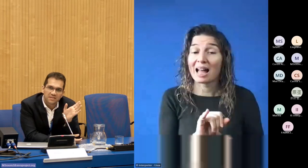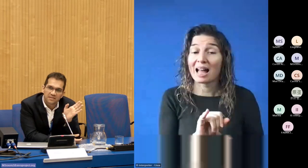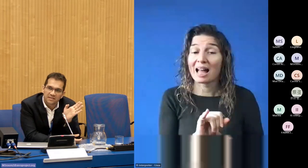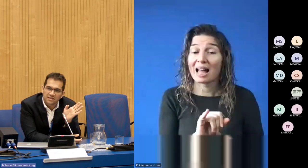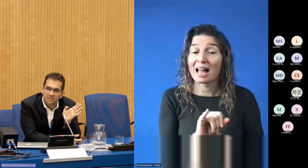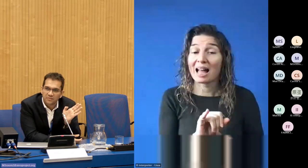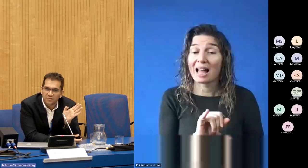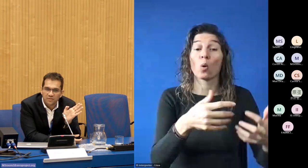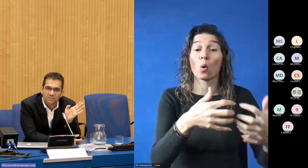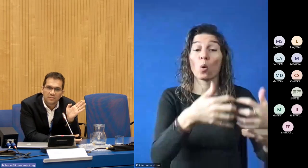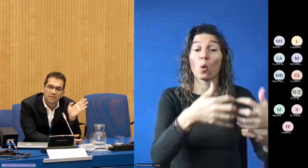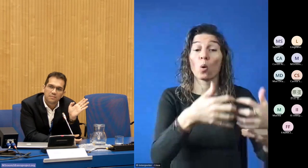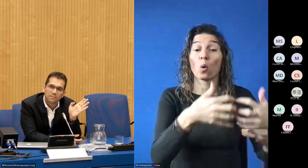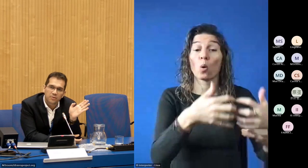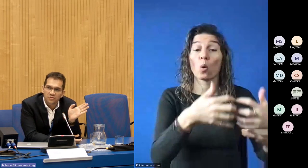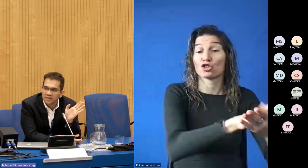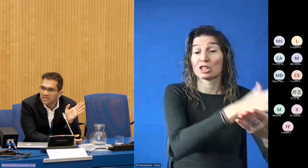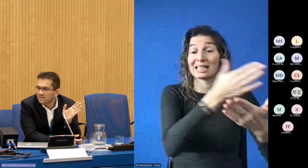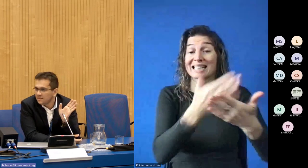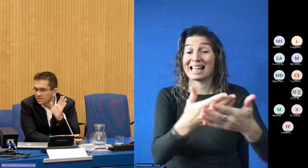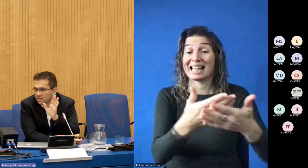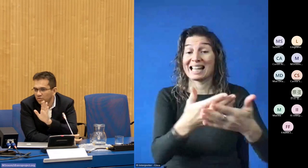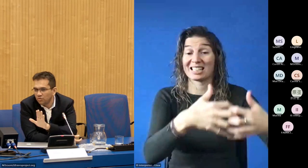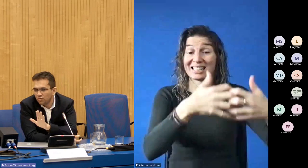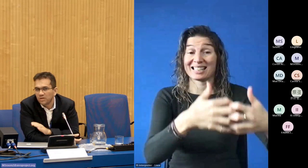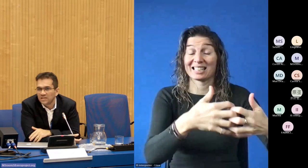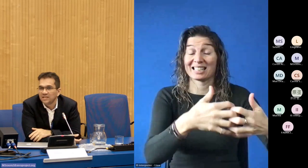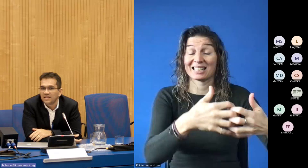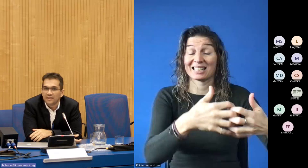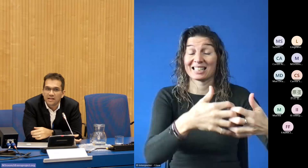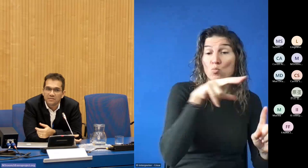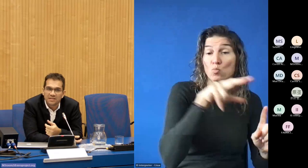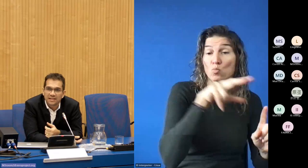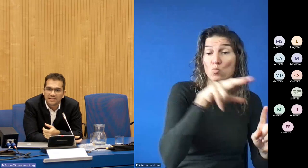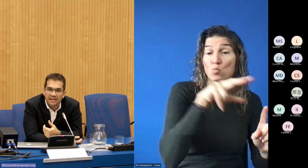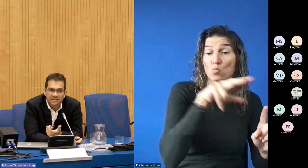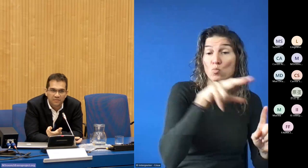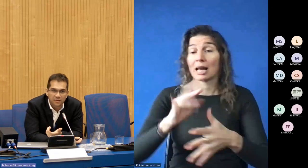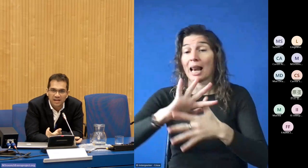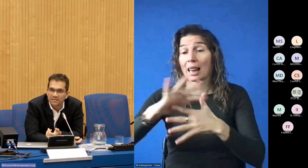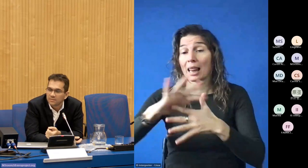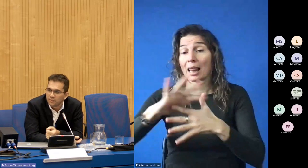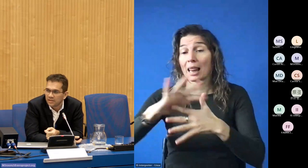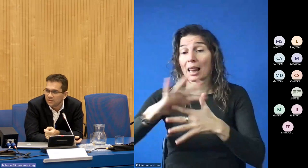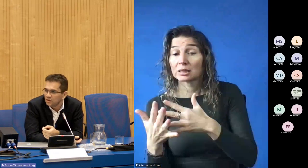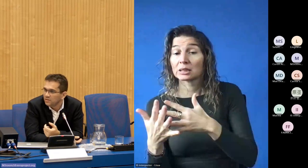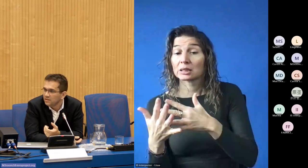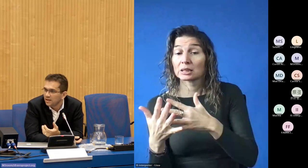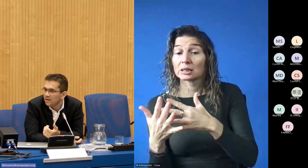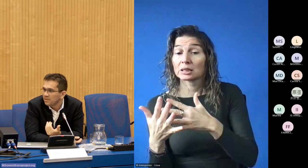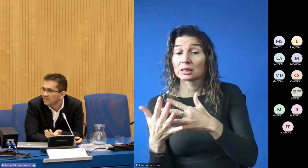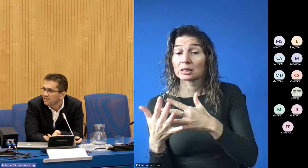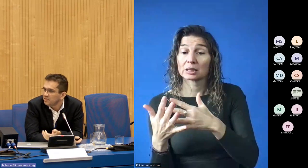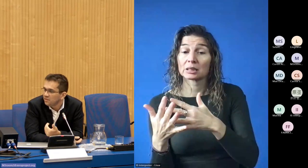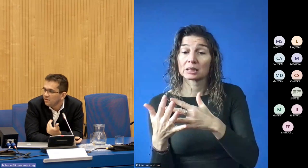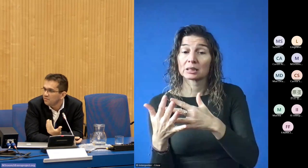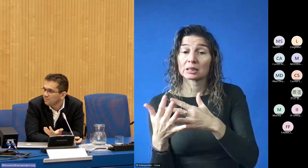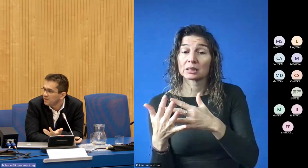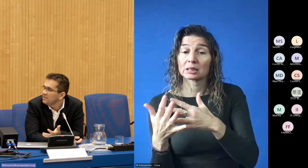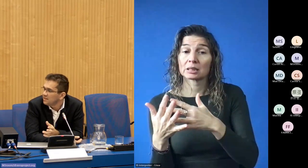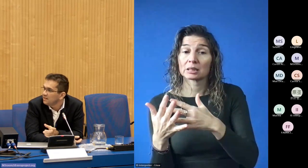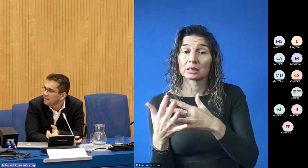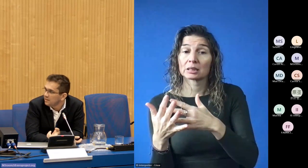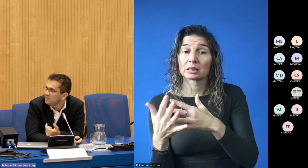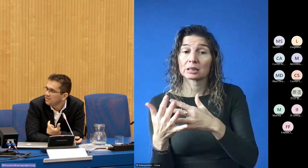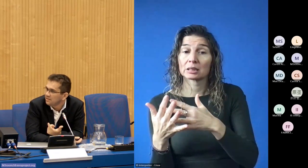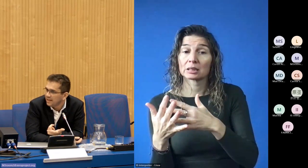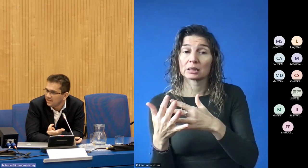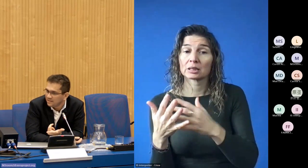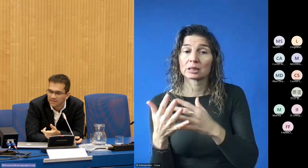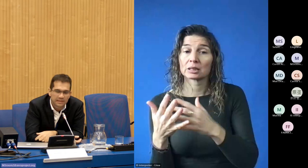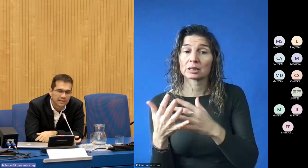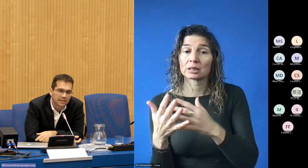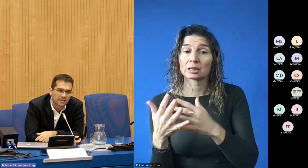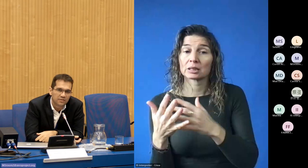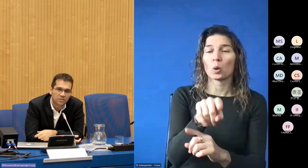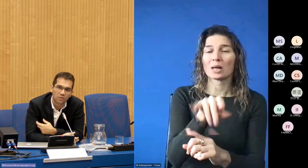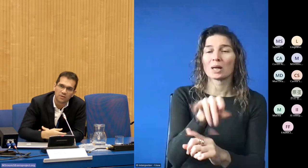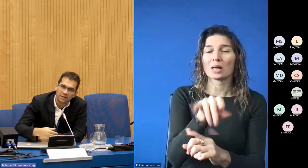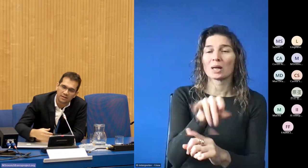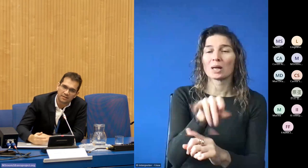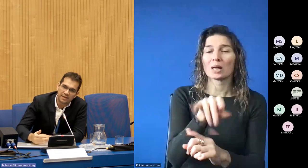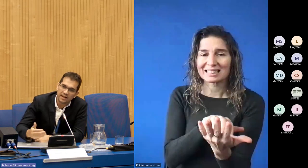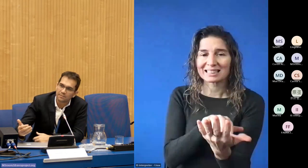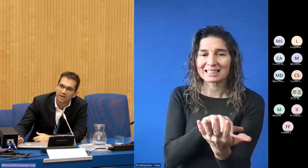the translation from Portuguese to Brazilian sign language in the text format. The other